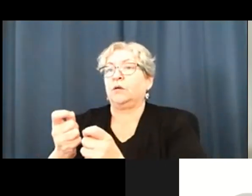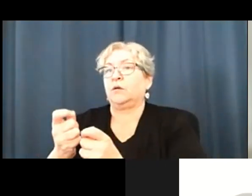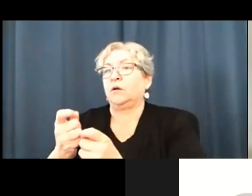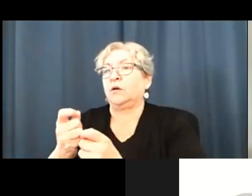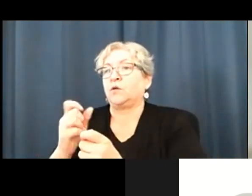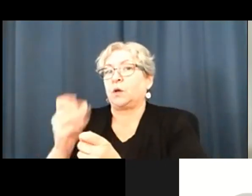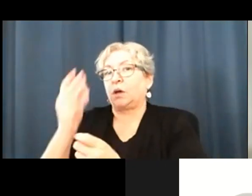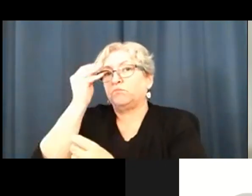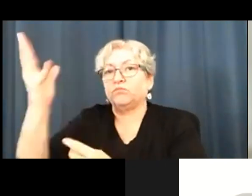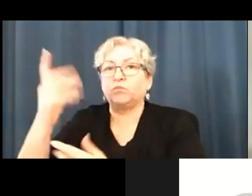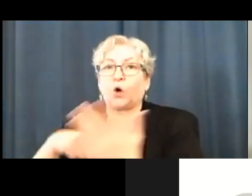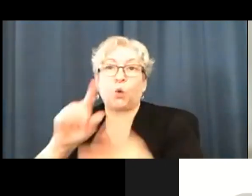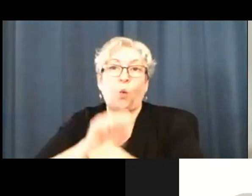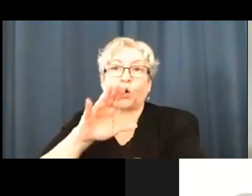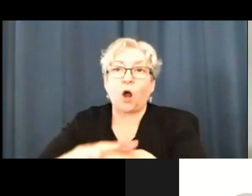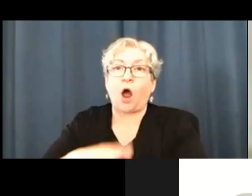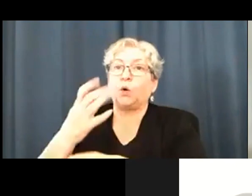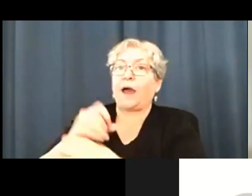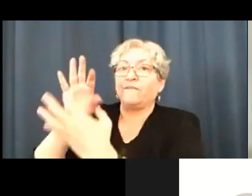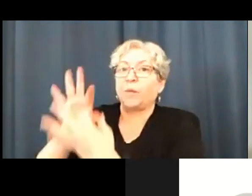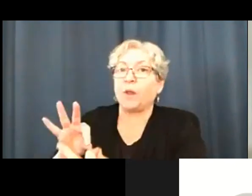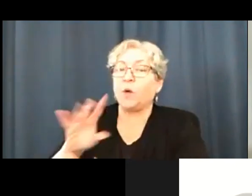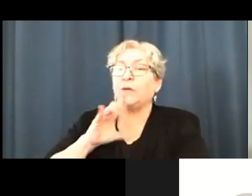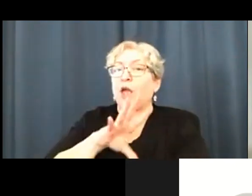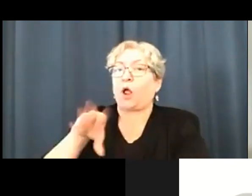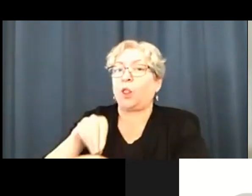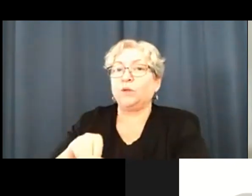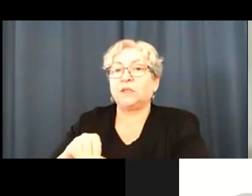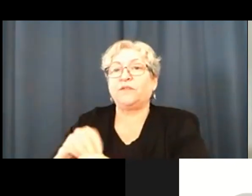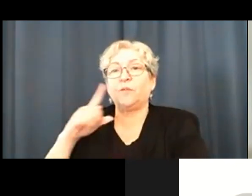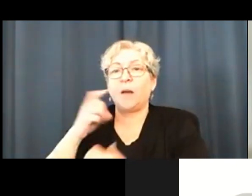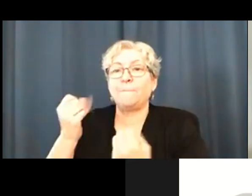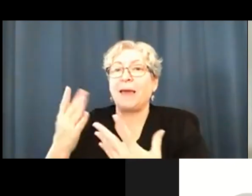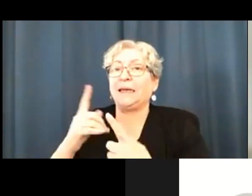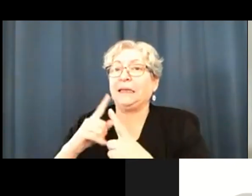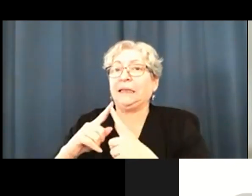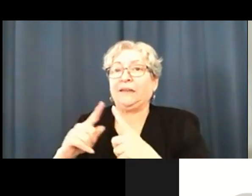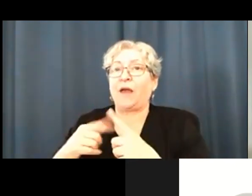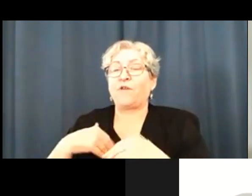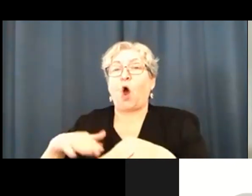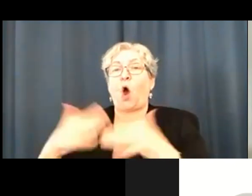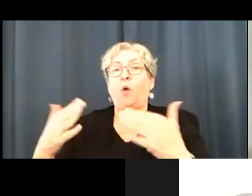that you've got feedback, was inclusive, because again, with a lot of these, having an open-source component,